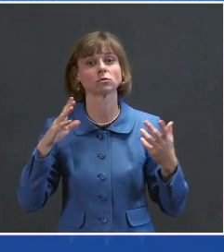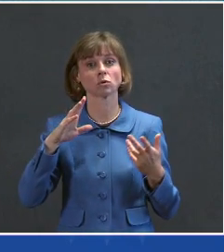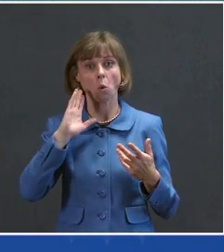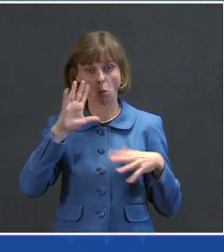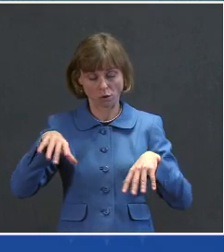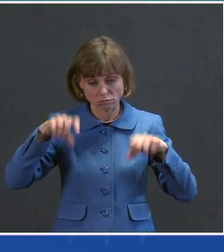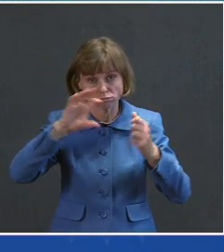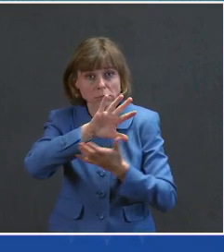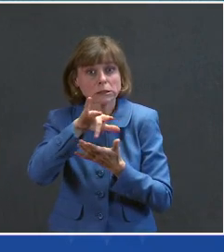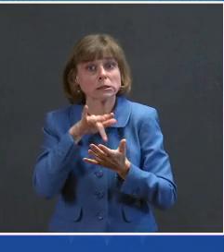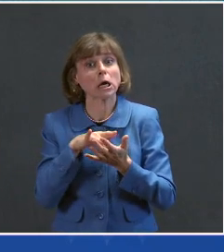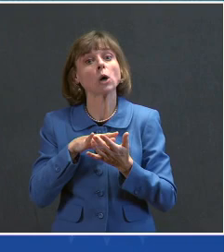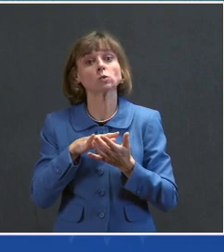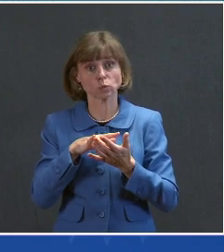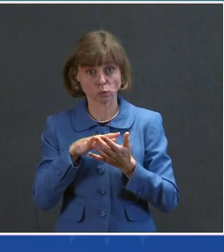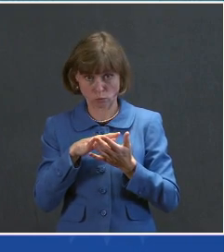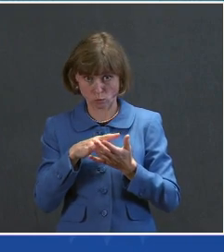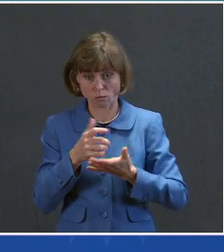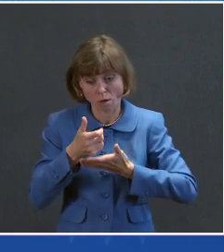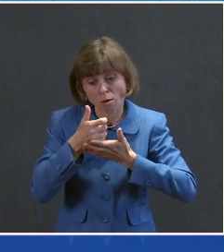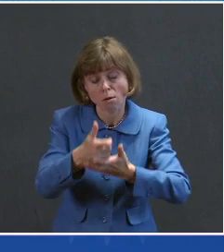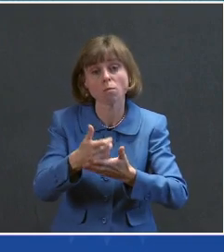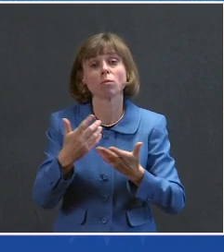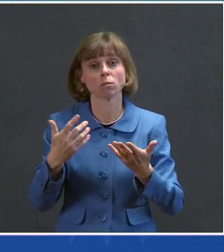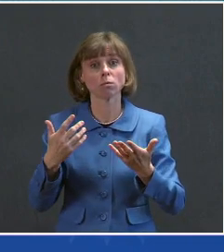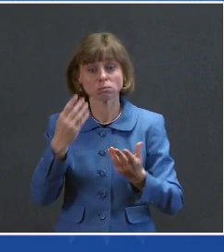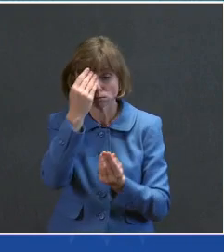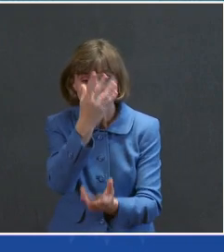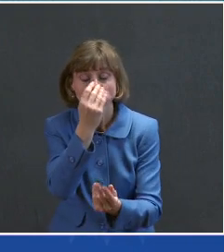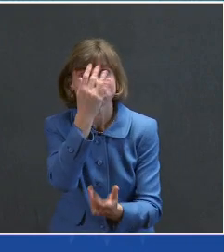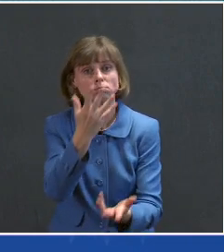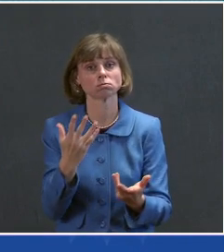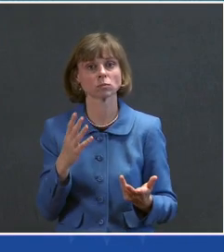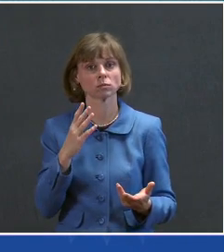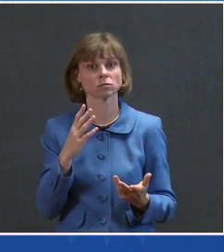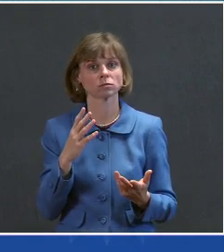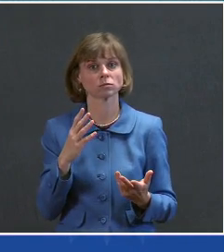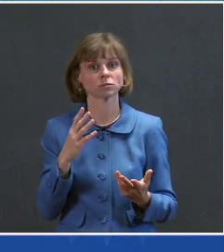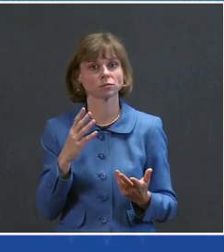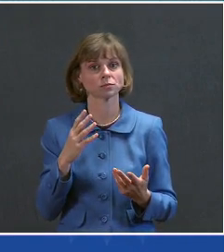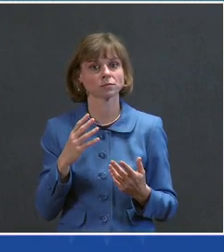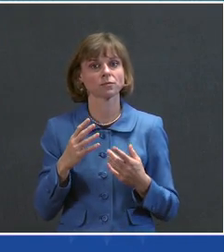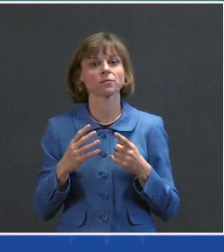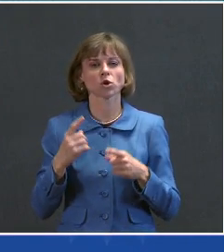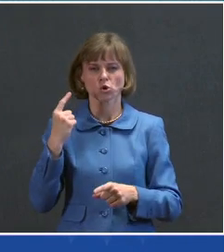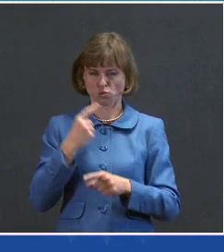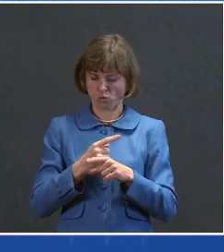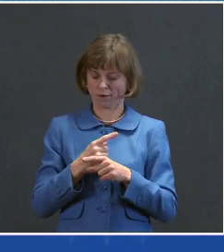We're going to, kind of, step in and help what has been scattershot so far." Ms. Psaki: You're right. And the VaccineFinder website